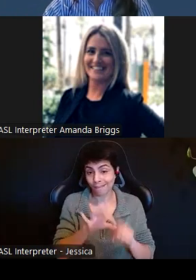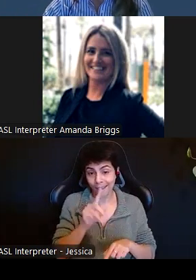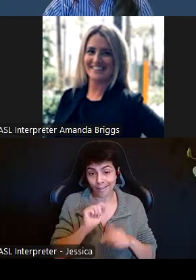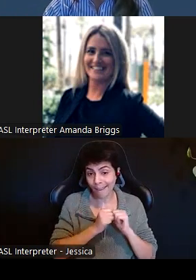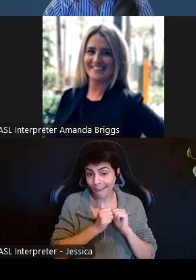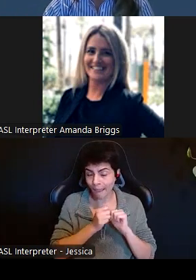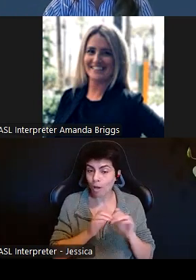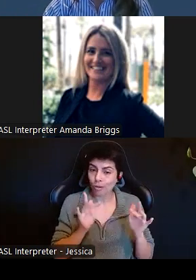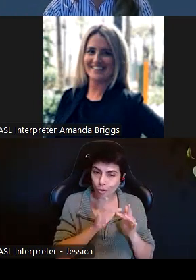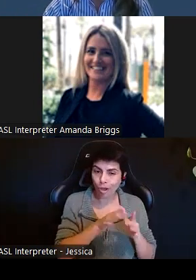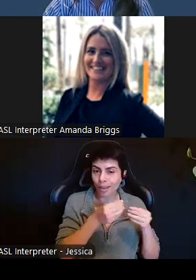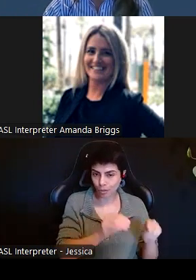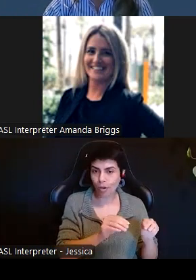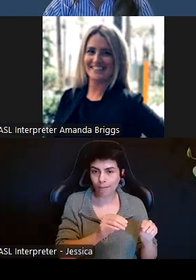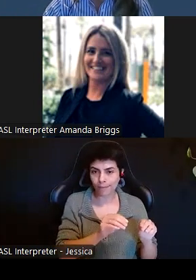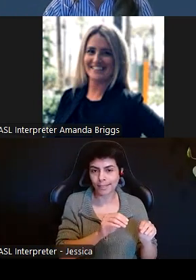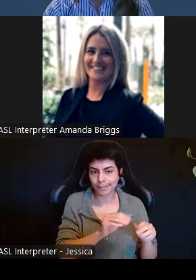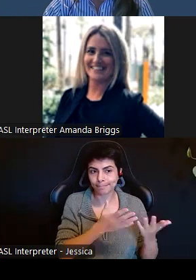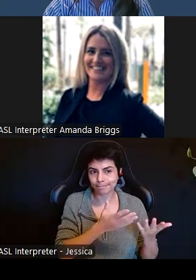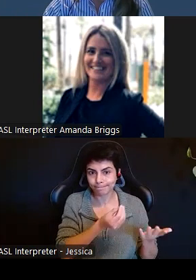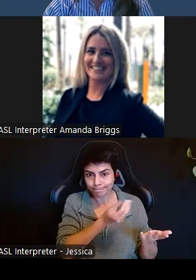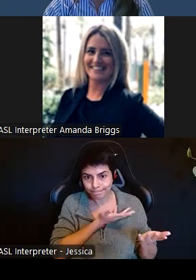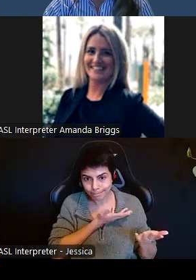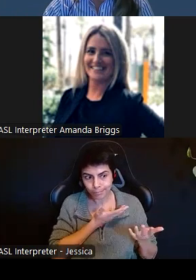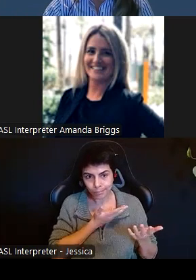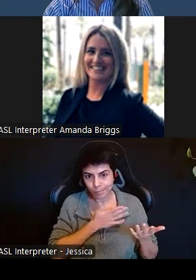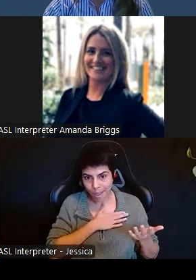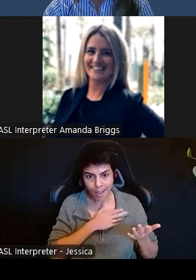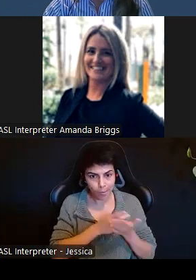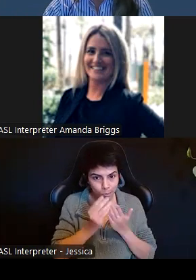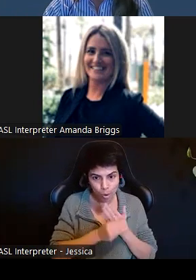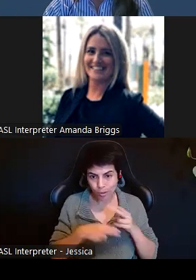ask them to tell you what program you're in and your aid code.